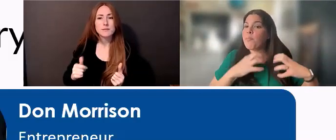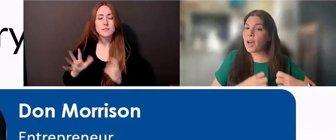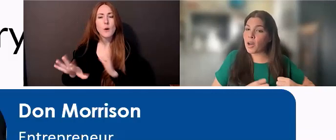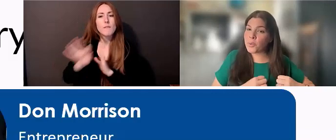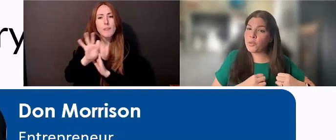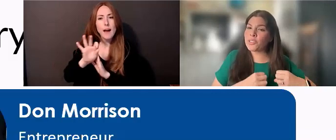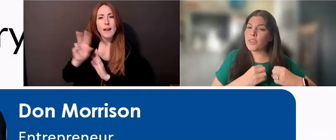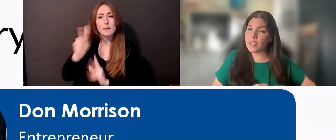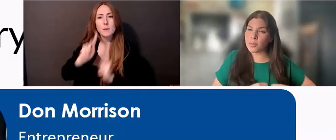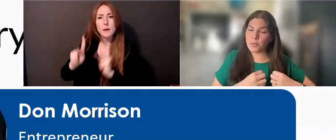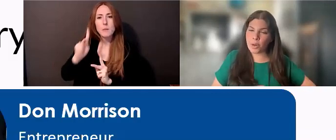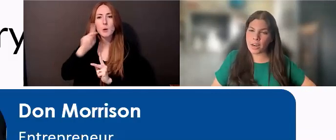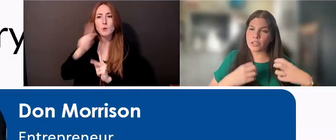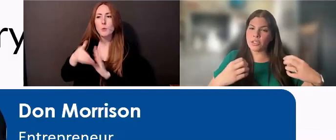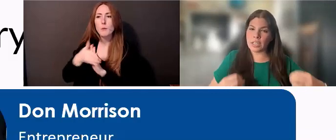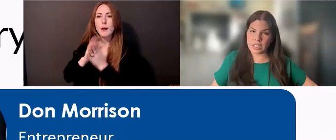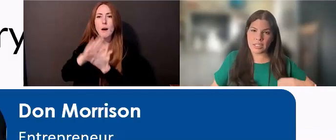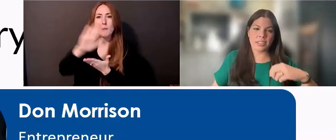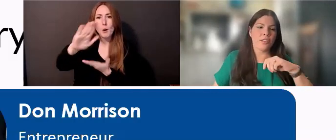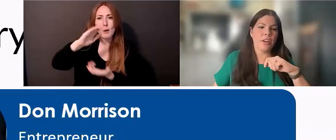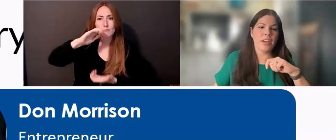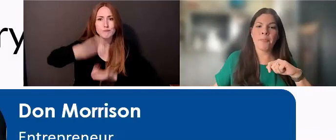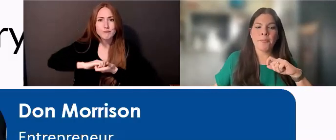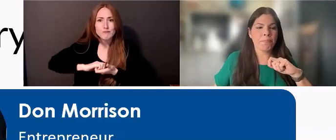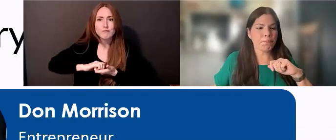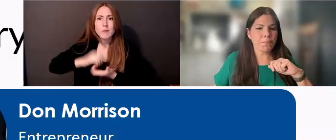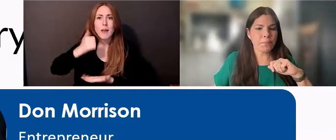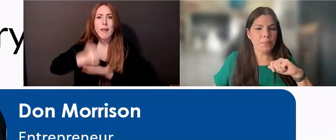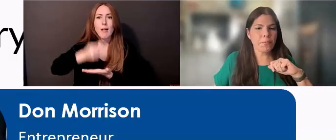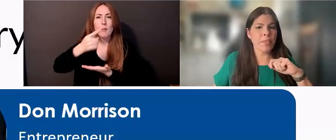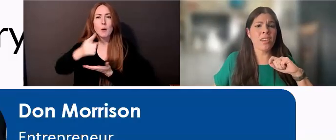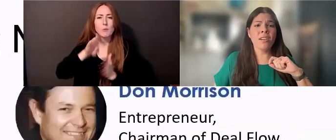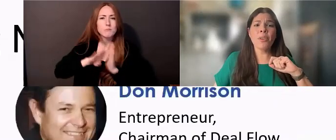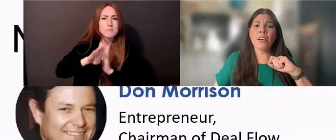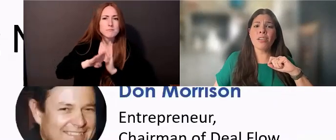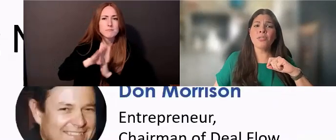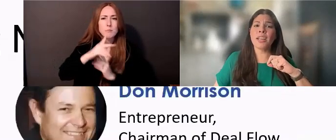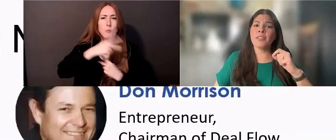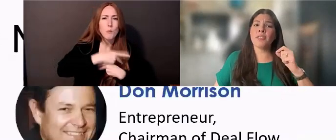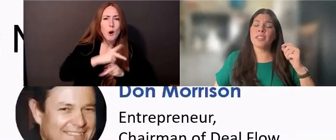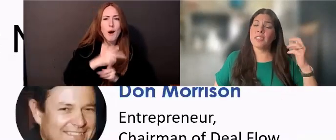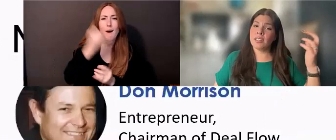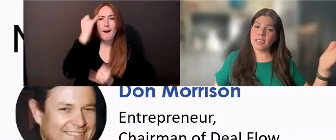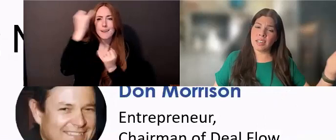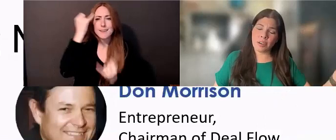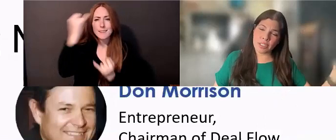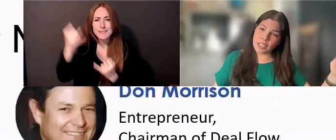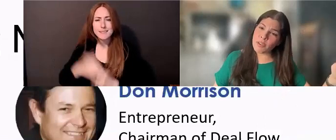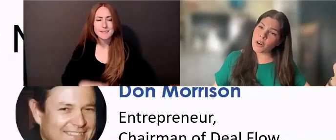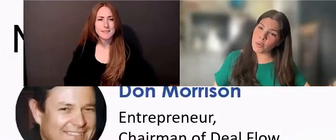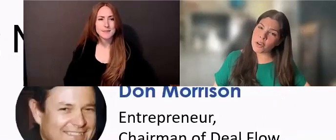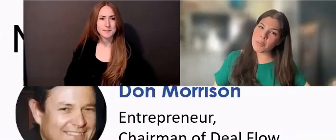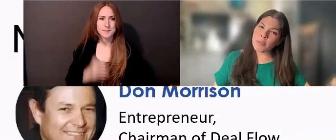help you develop your products, your ideas. We also have, not only some of our board members